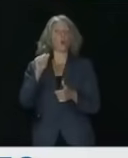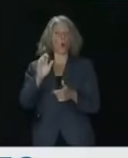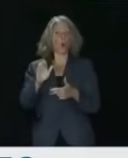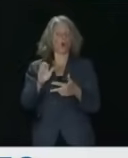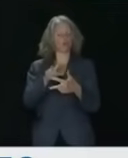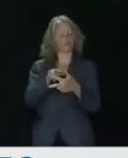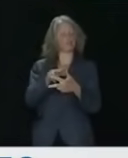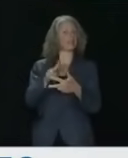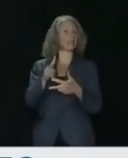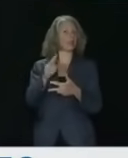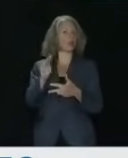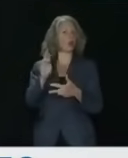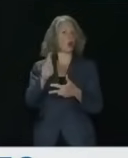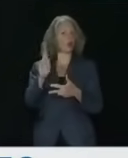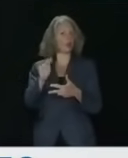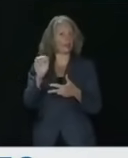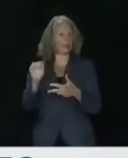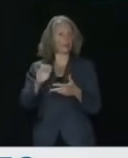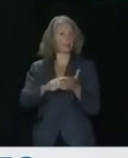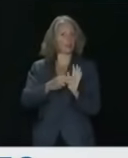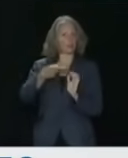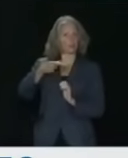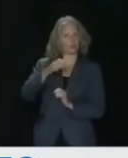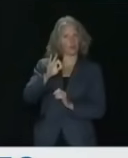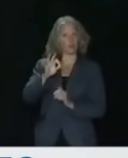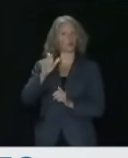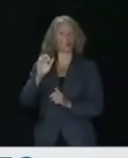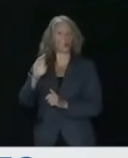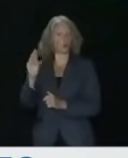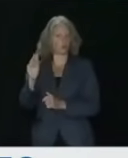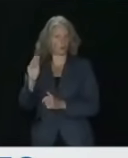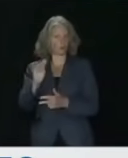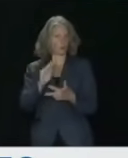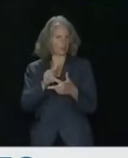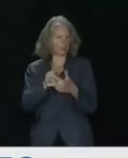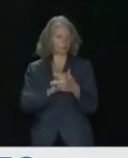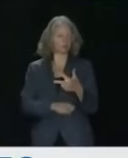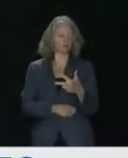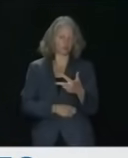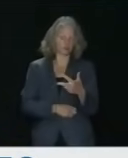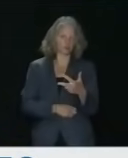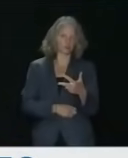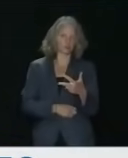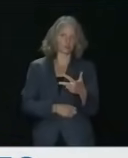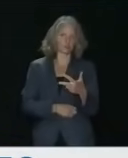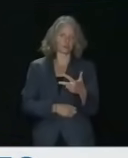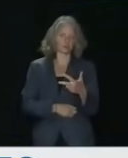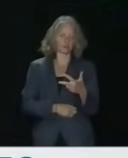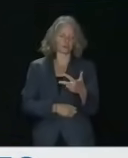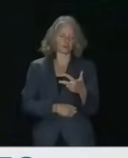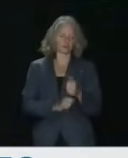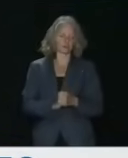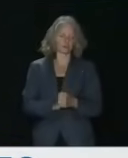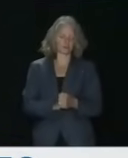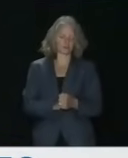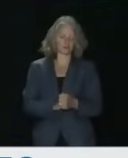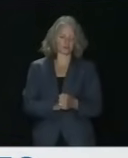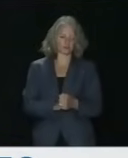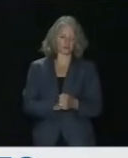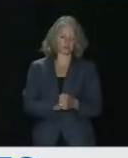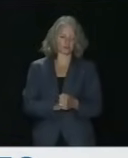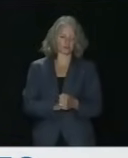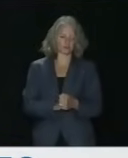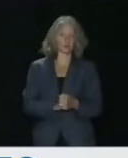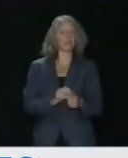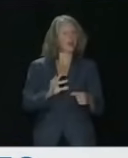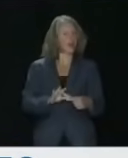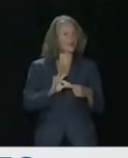MAY RECEIVE EITHER ASTRAZENECA